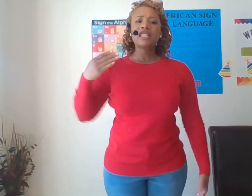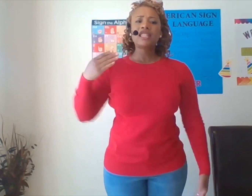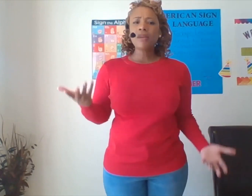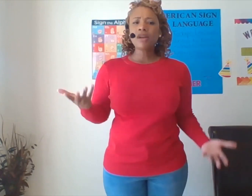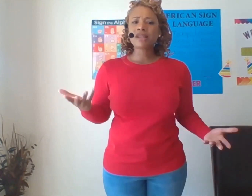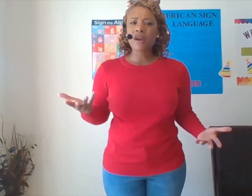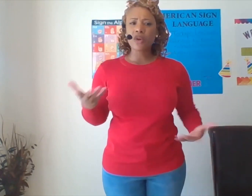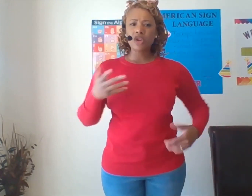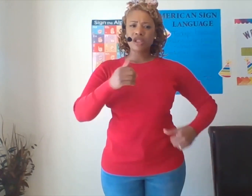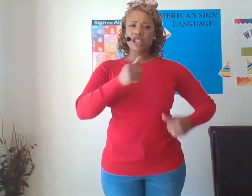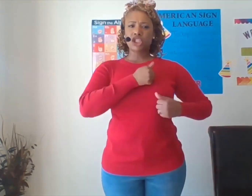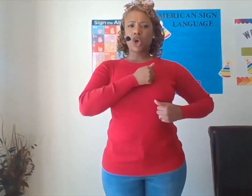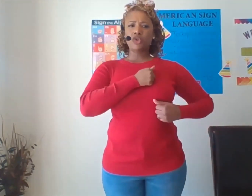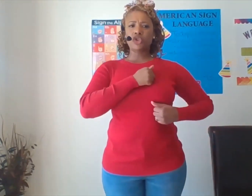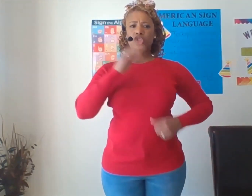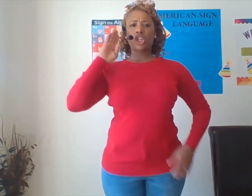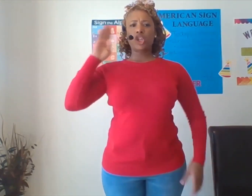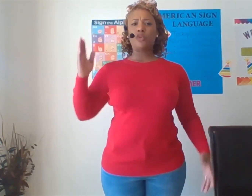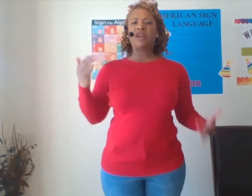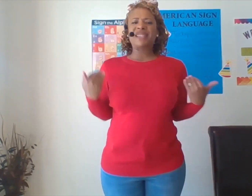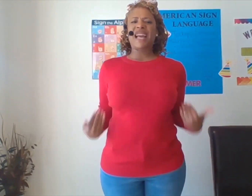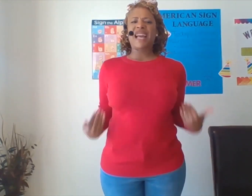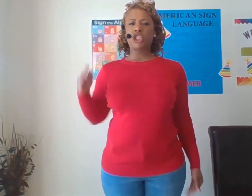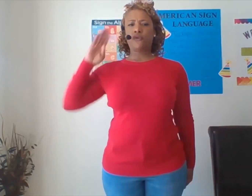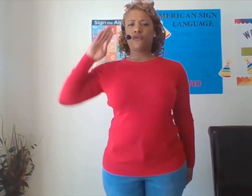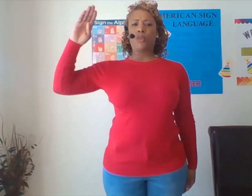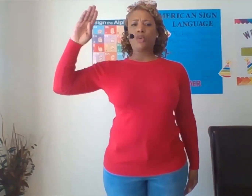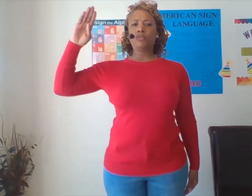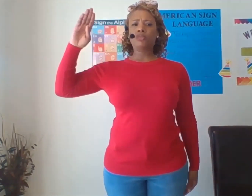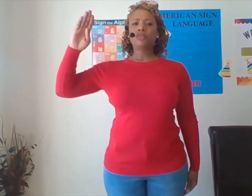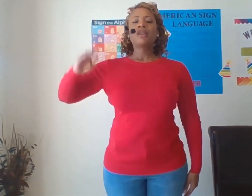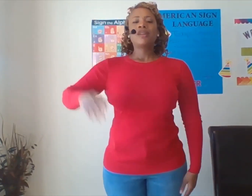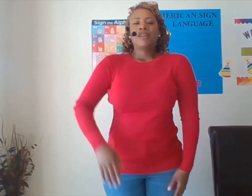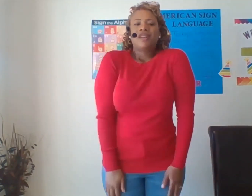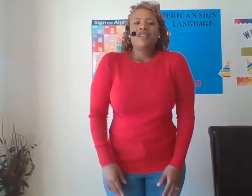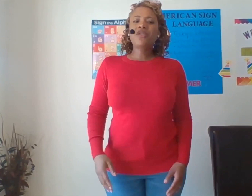almost like when you see a soldier salute but it's not as formal you're